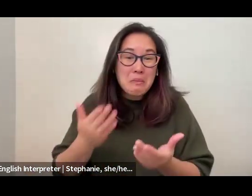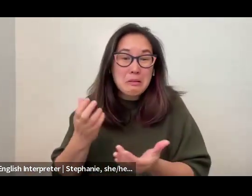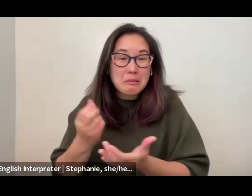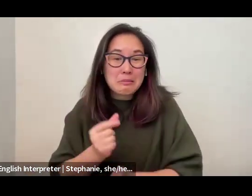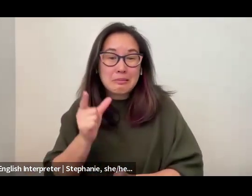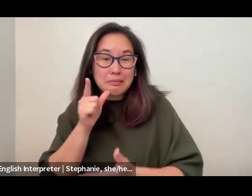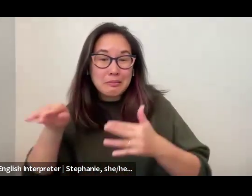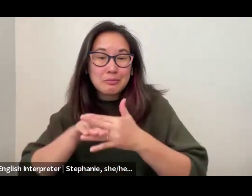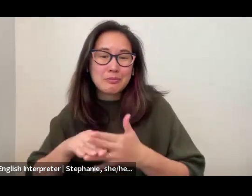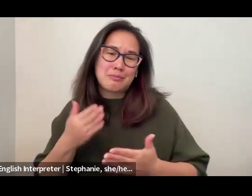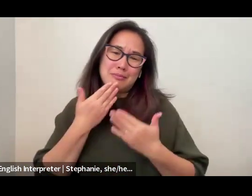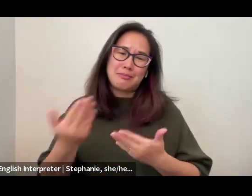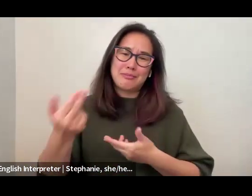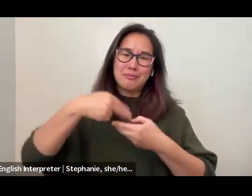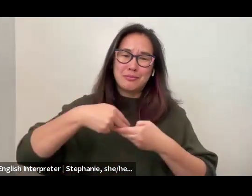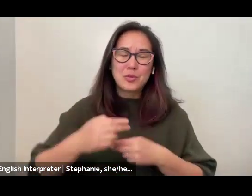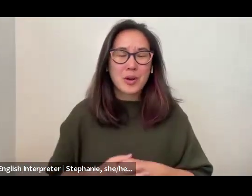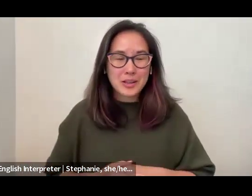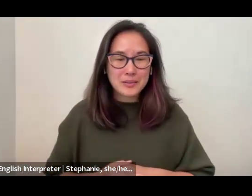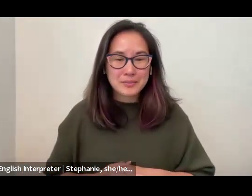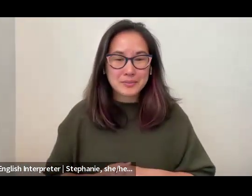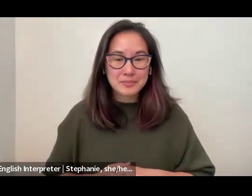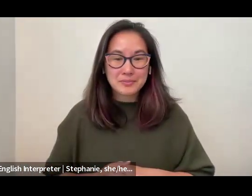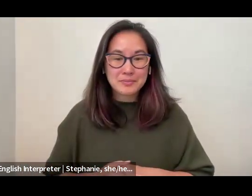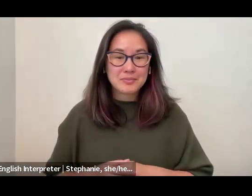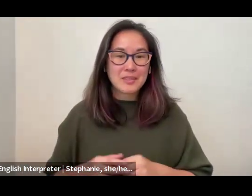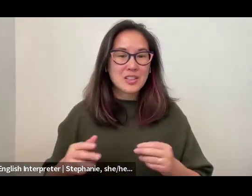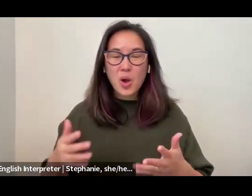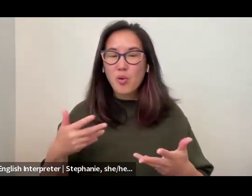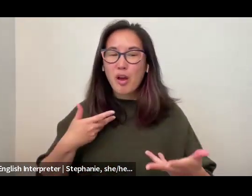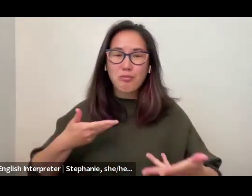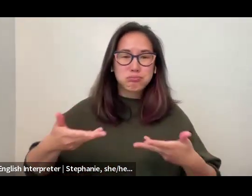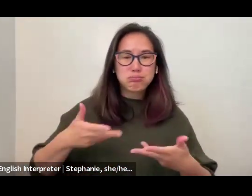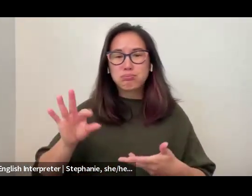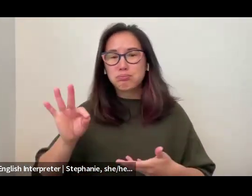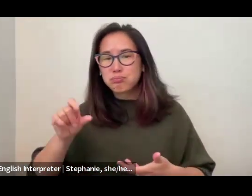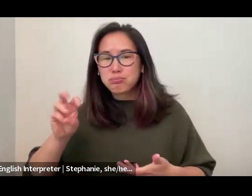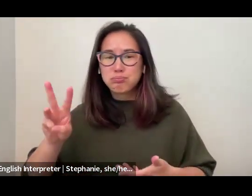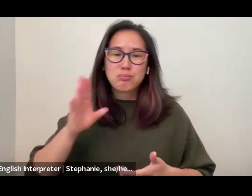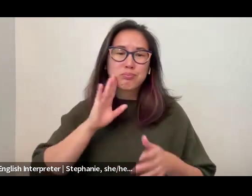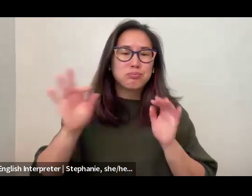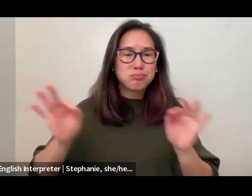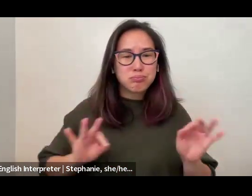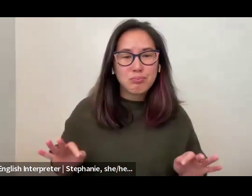I do want to just go over the vibes, the flow of the class, so we all know what